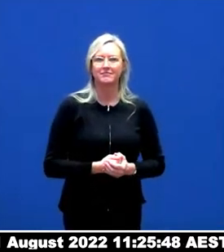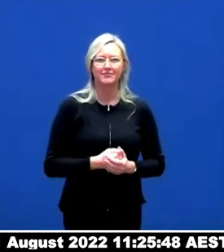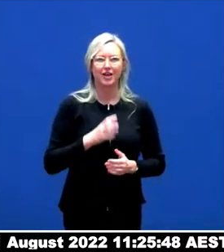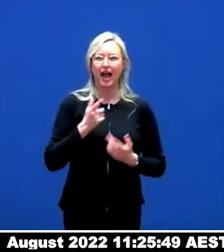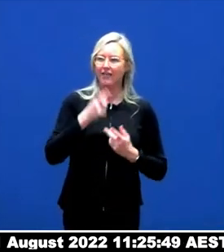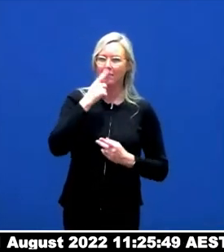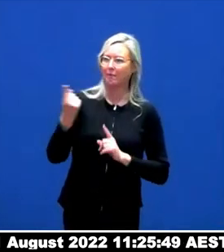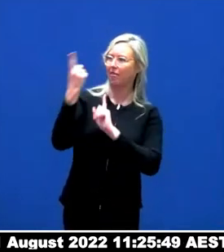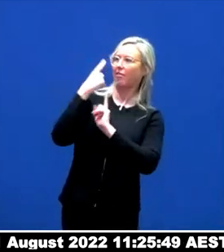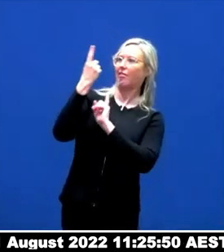that caretaker, basically. Video stopped